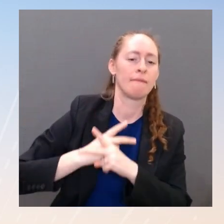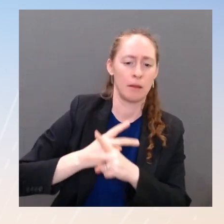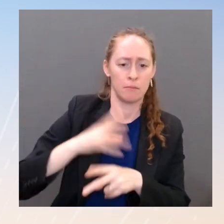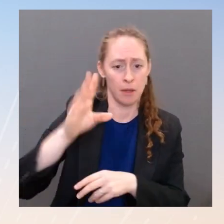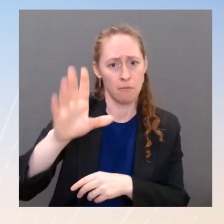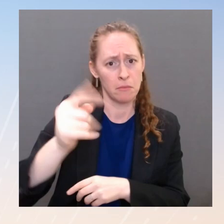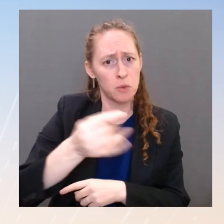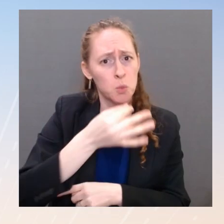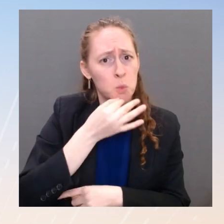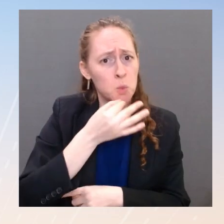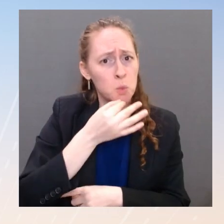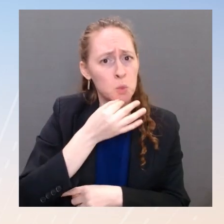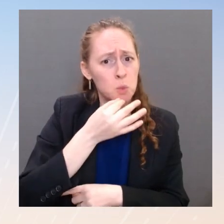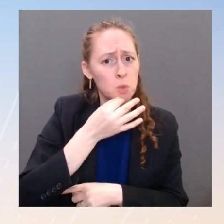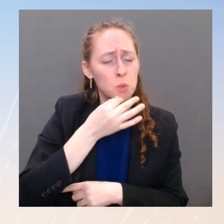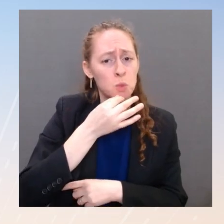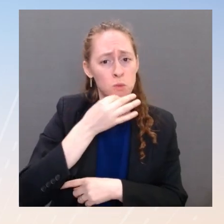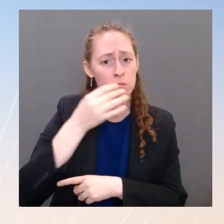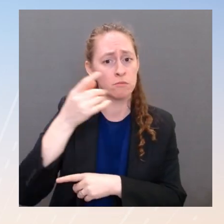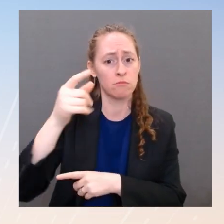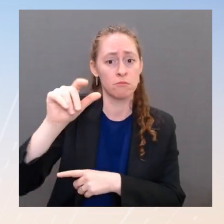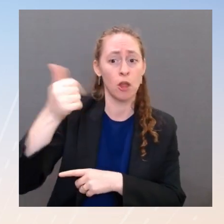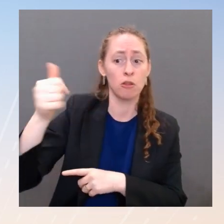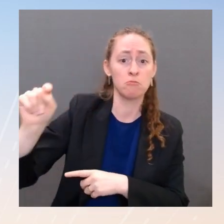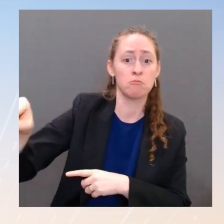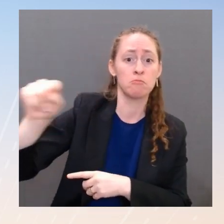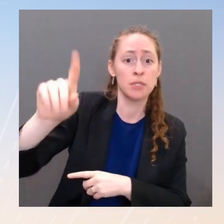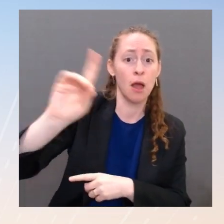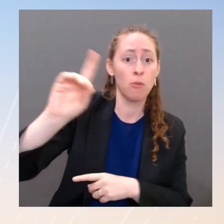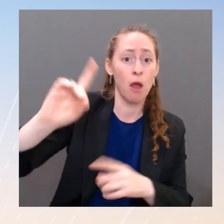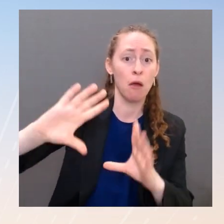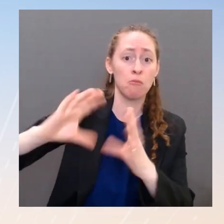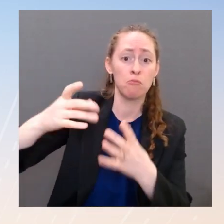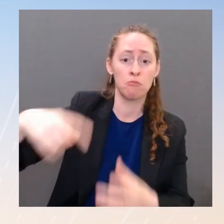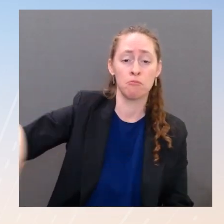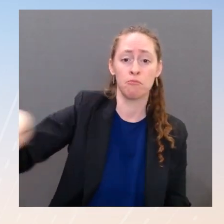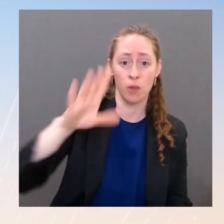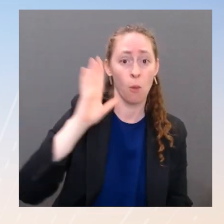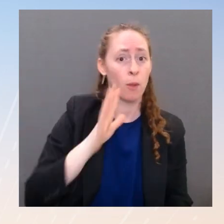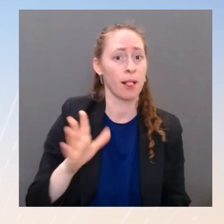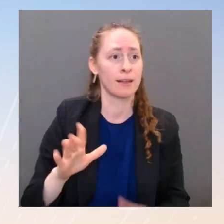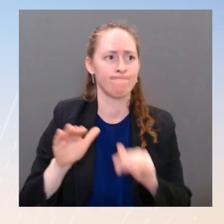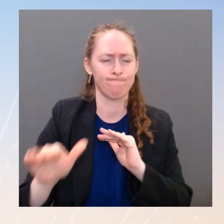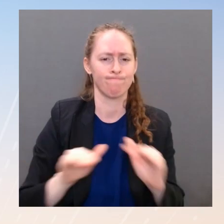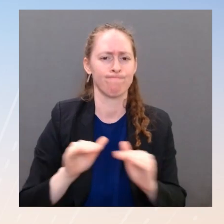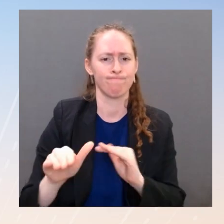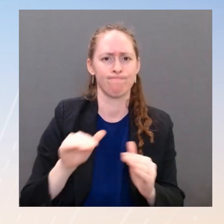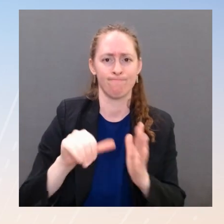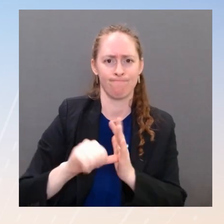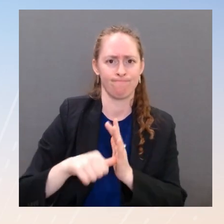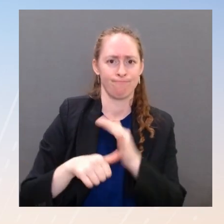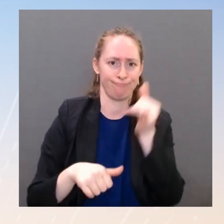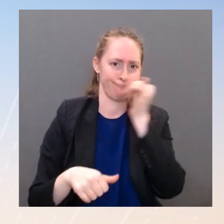is the contrast of what he -- what his agenda represents, what he is fighting for, who he is fighting for,